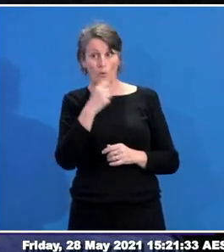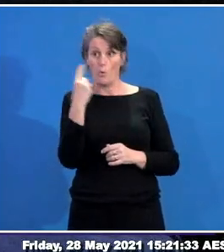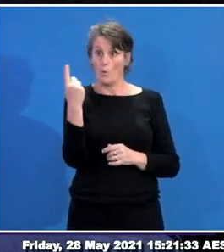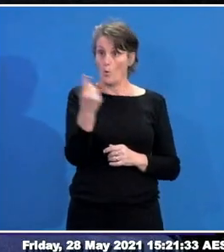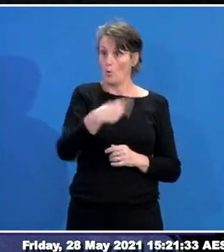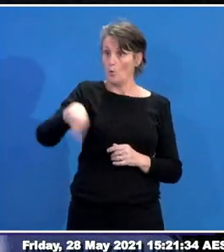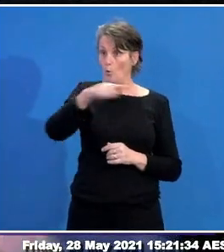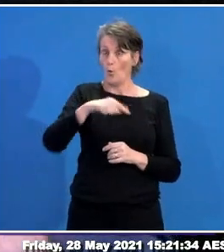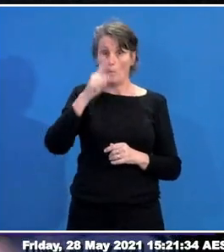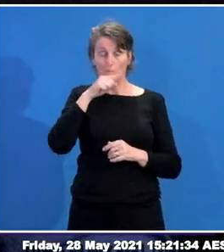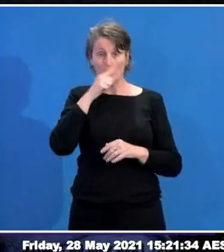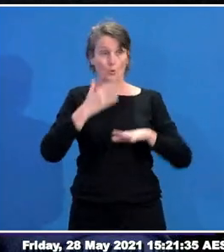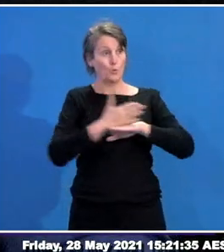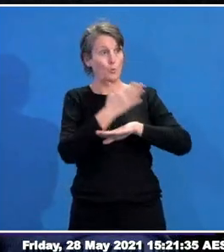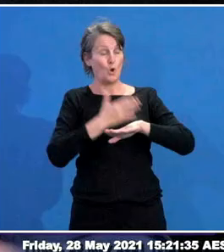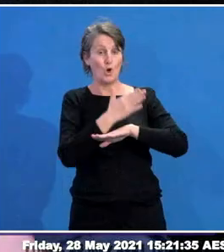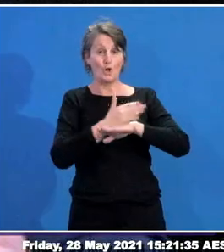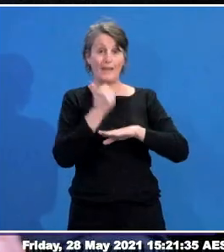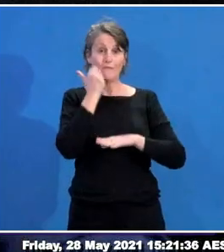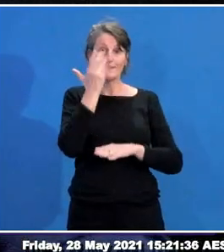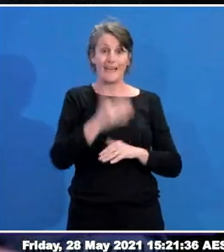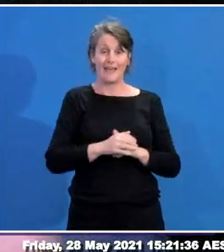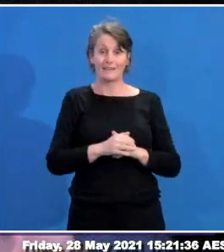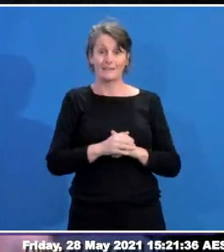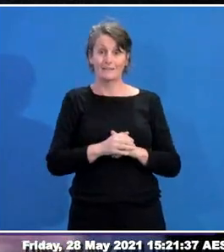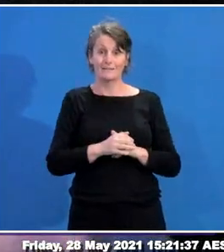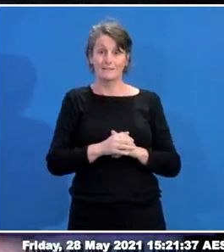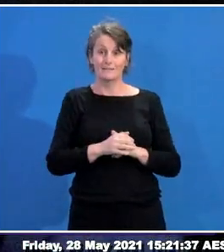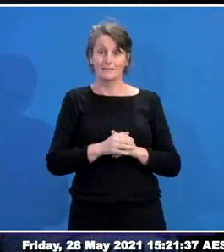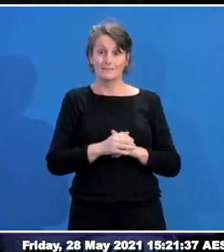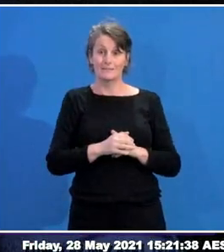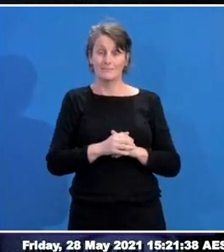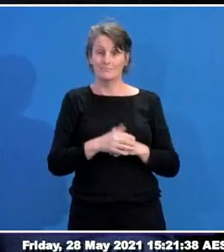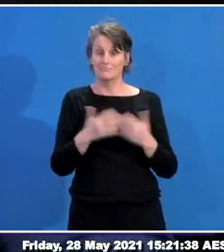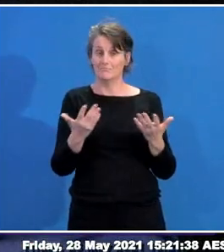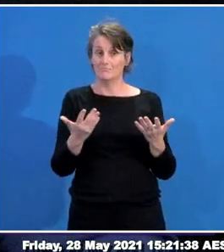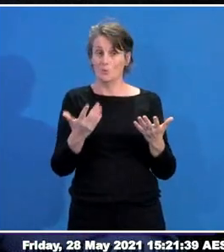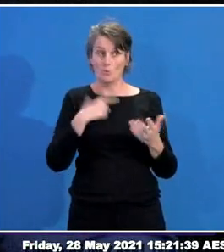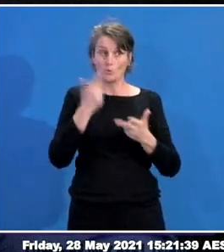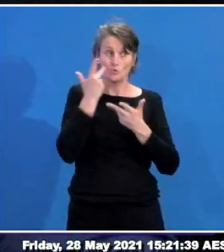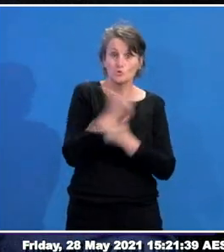day, that their choice to put all of their meals on social media suggests